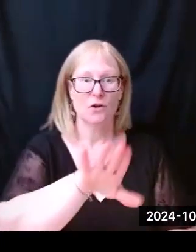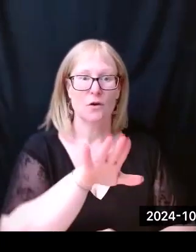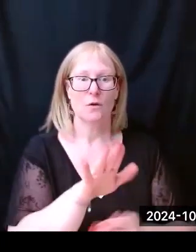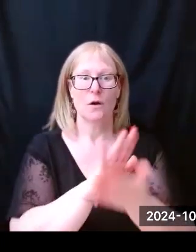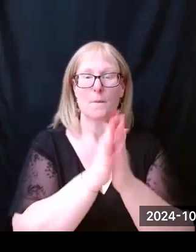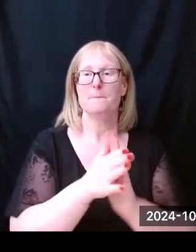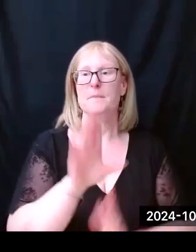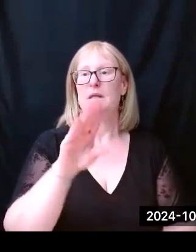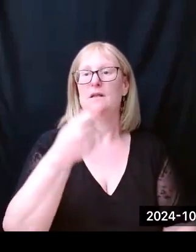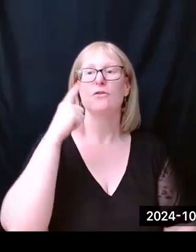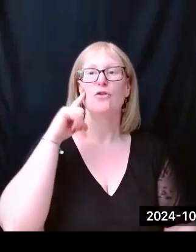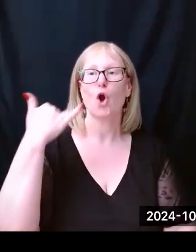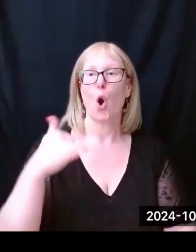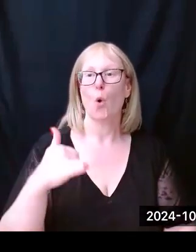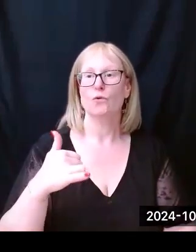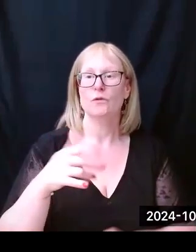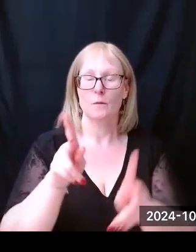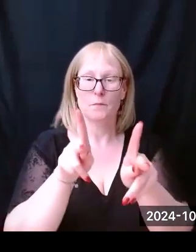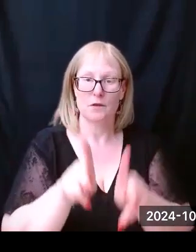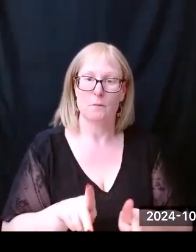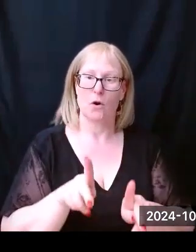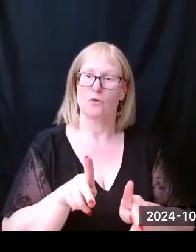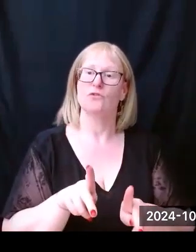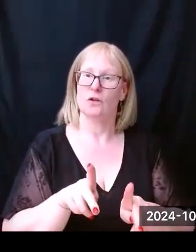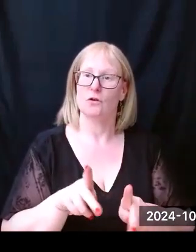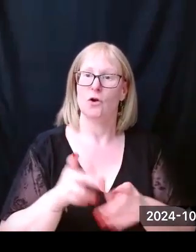Be the person here that helps your child come back together through all of this.